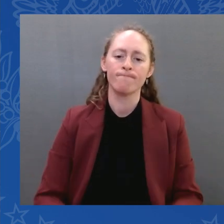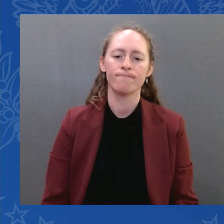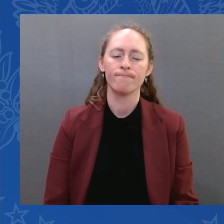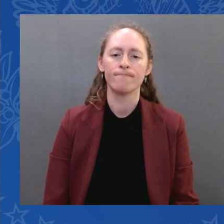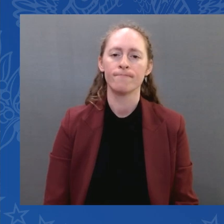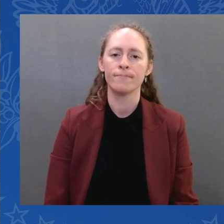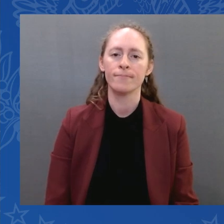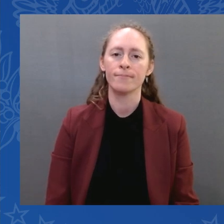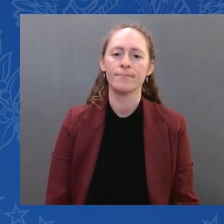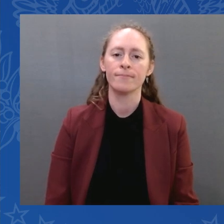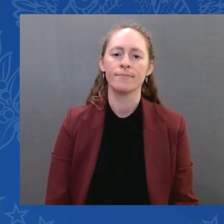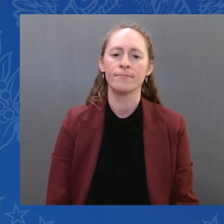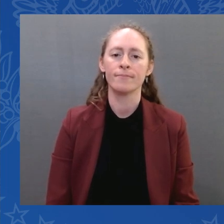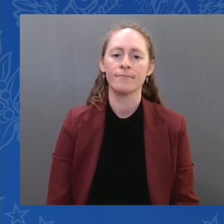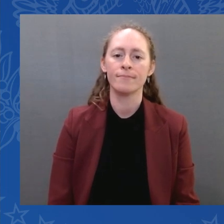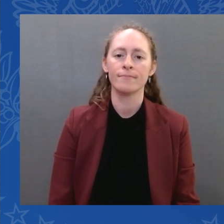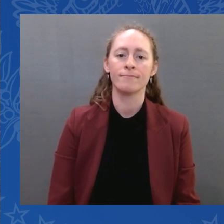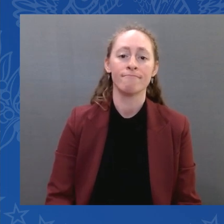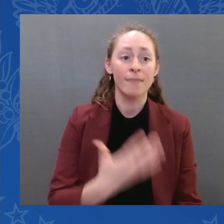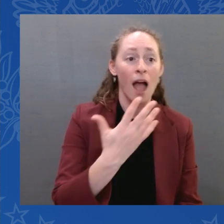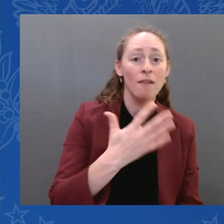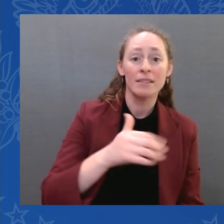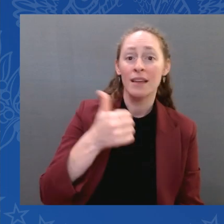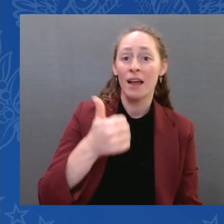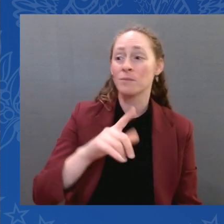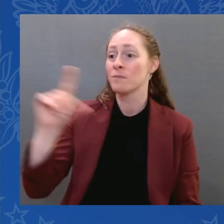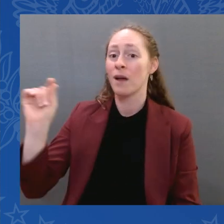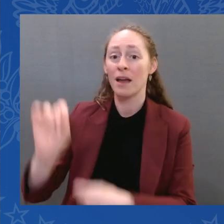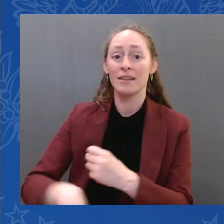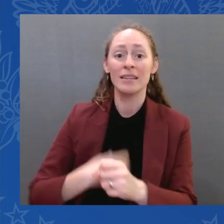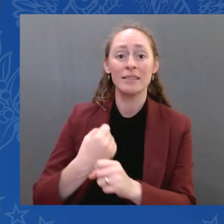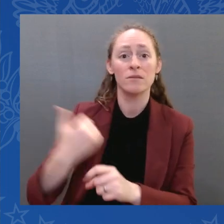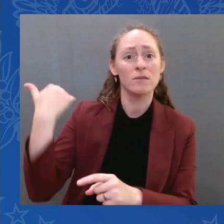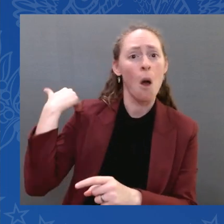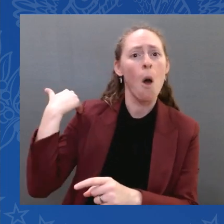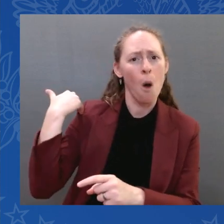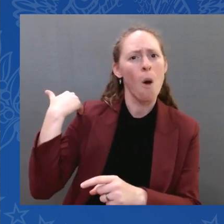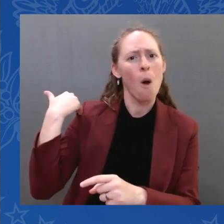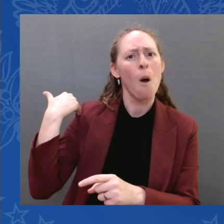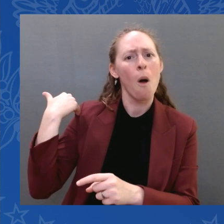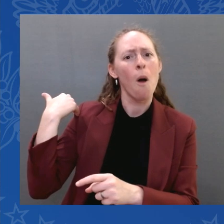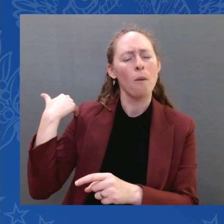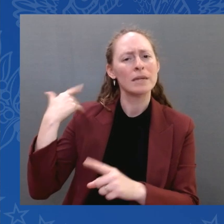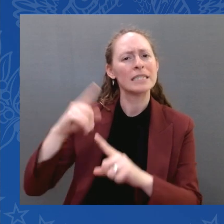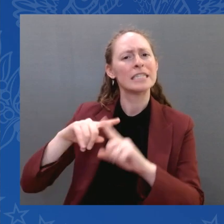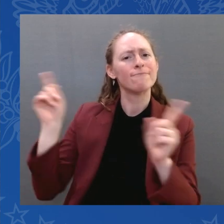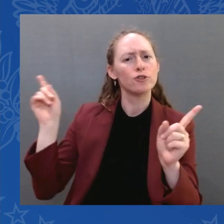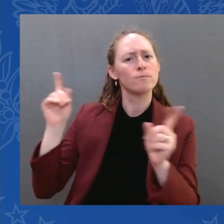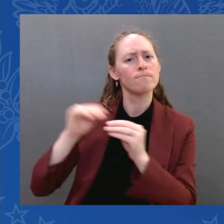And so I hope that we so pay attention to one another. The thing that I'm going to worry about